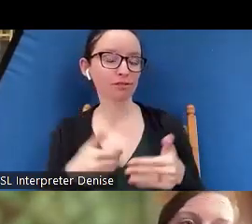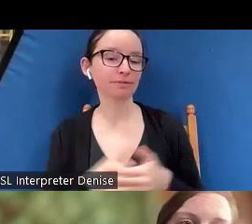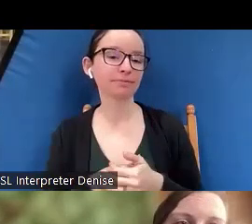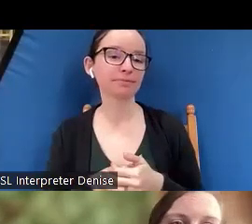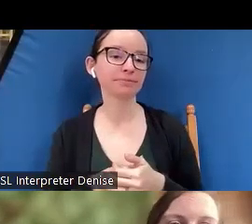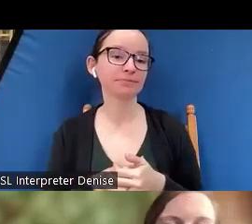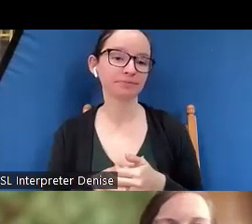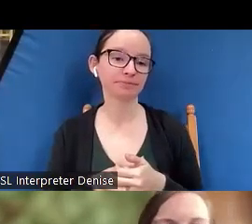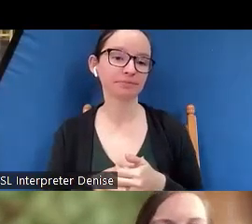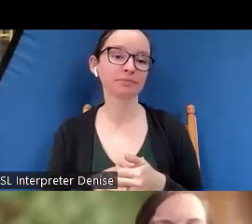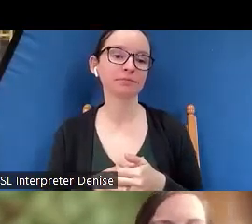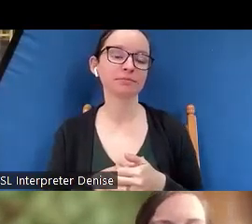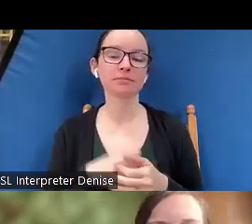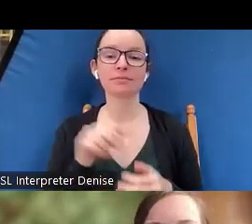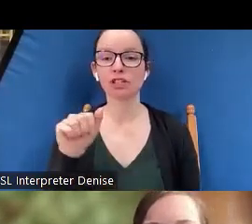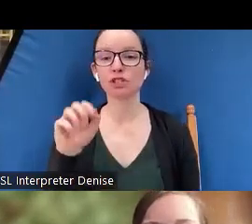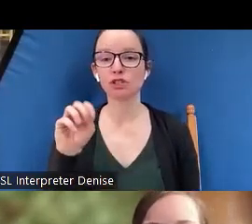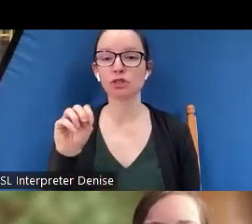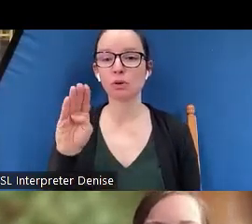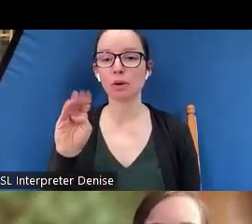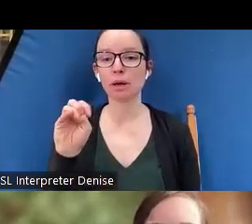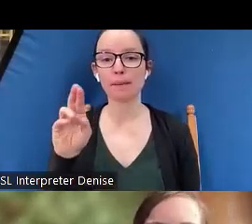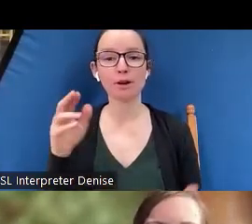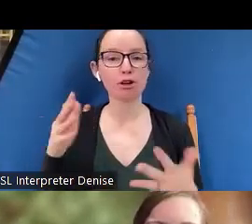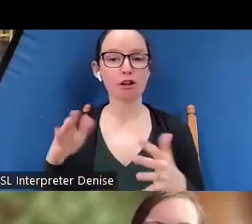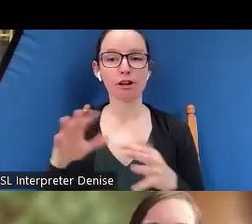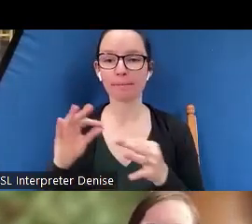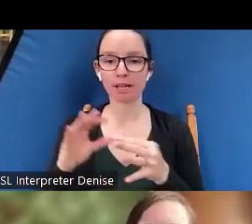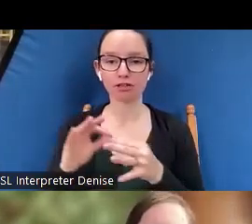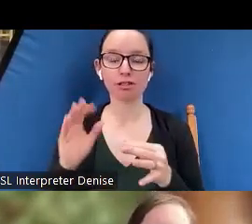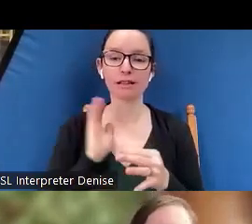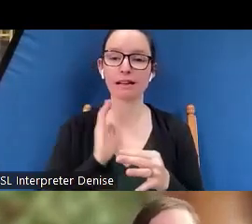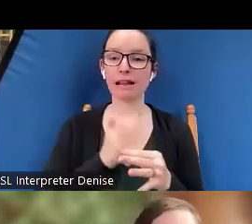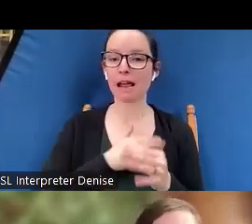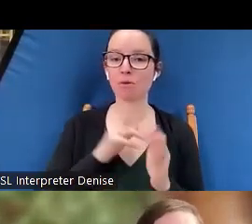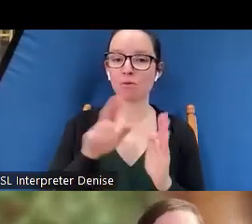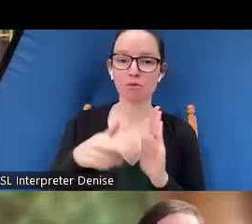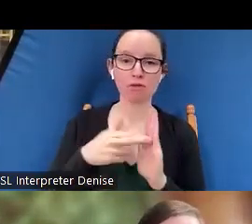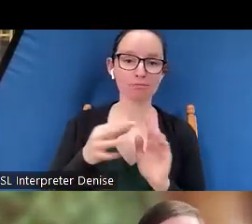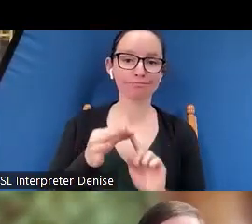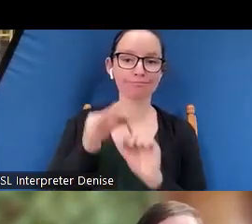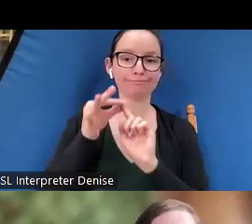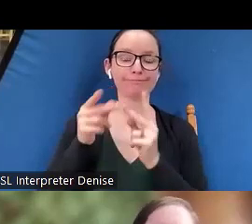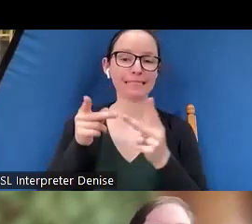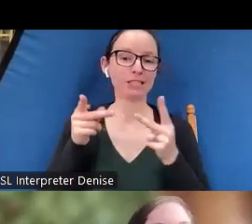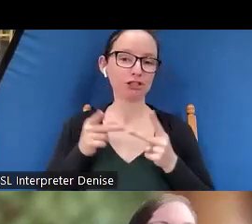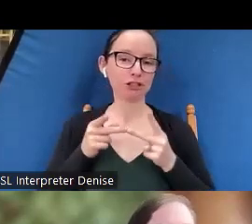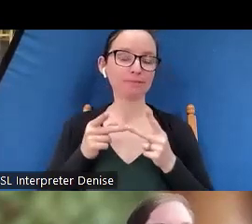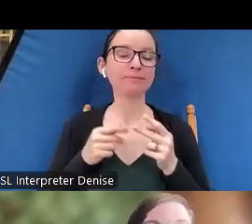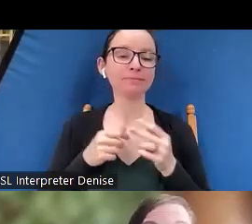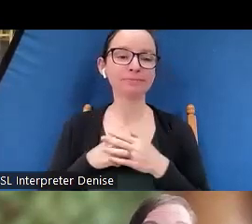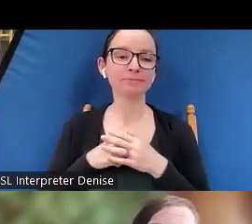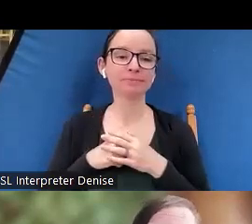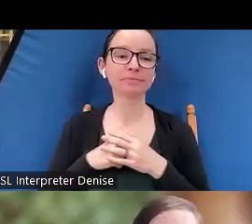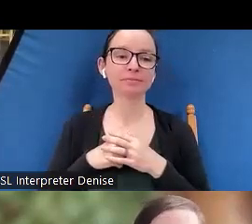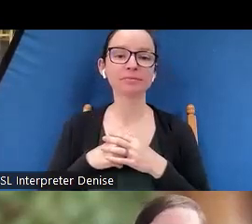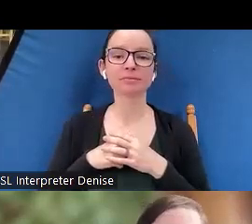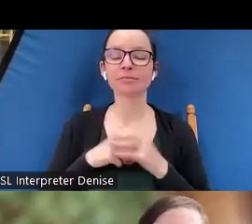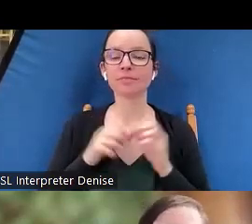So as Amber said, we have kind of a unique position in our role of both getting to see on a fine scale what these projects look